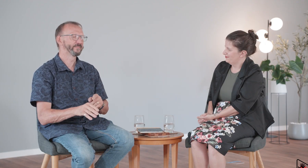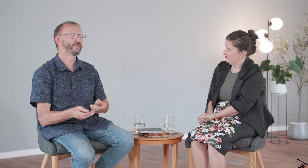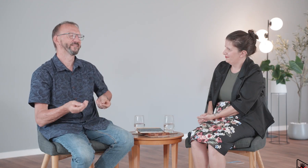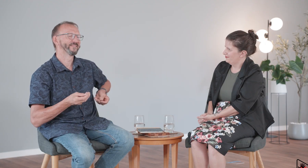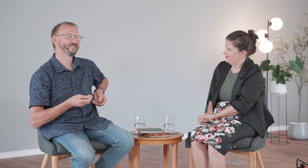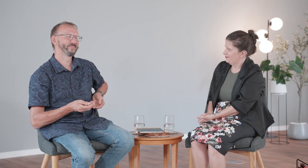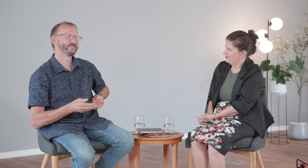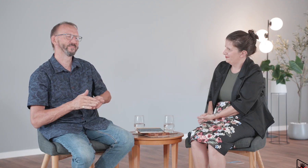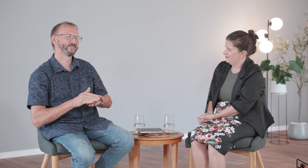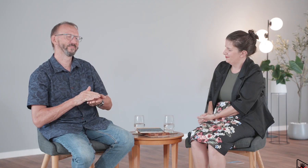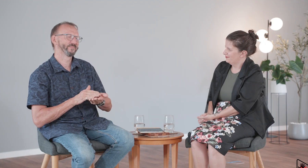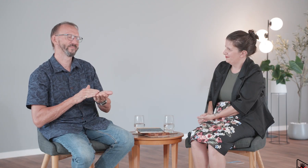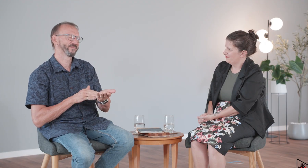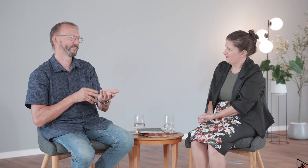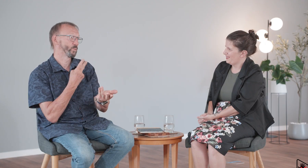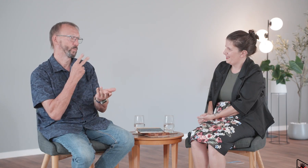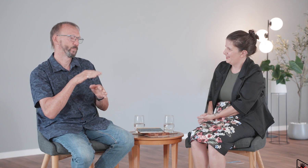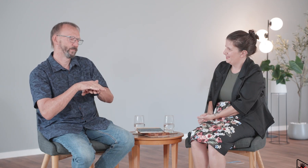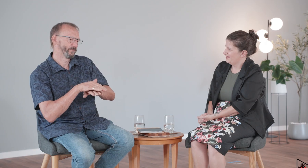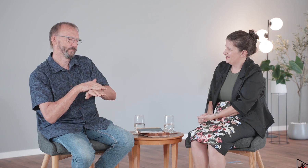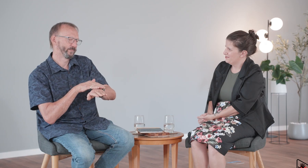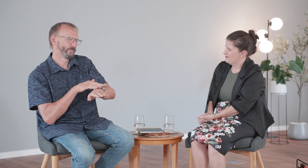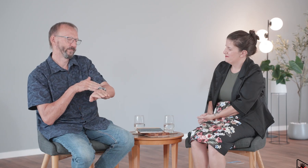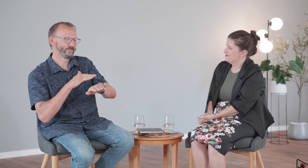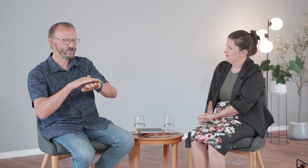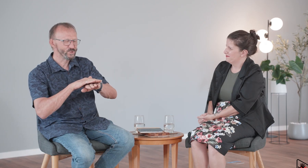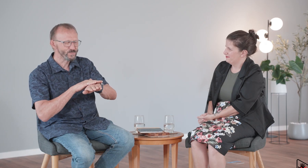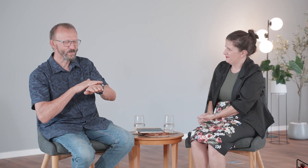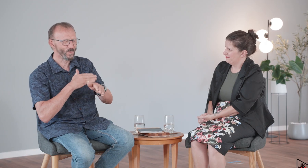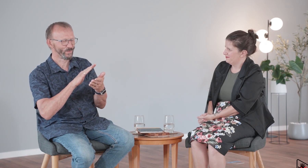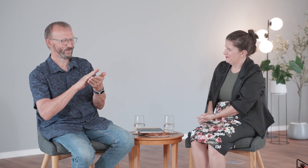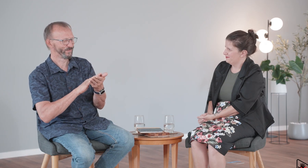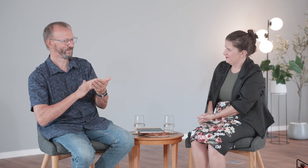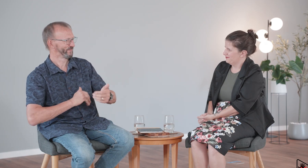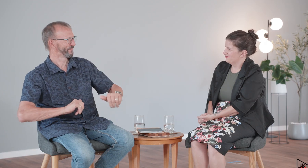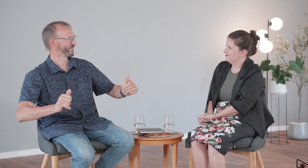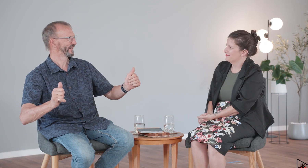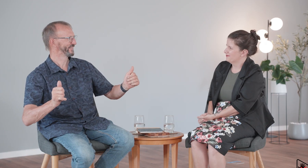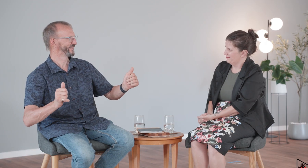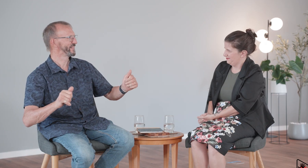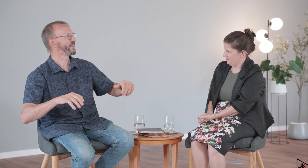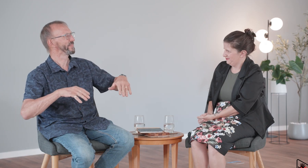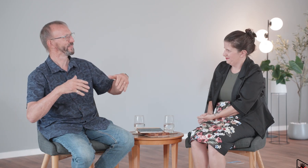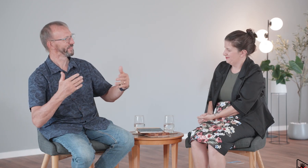mm thick and then just send it through on both sides so that both sides are nice and smooth.